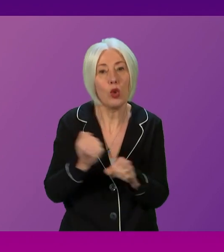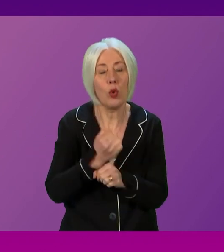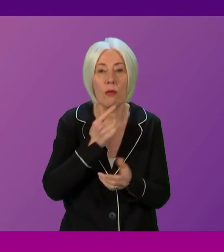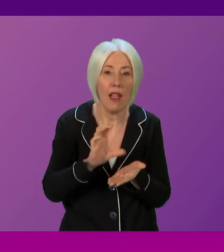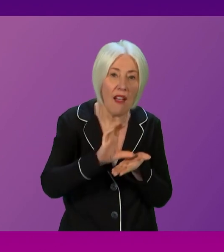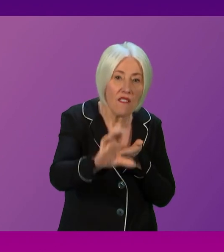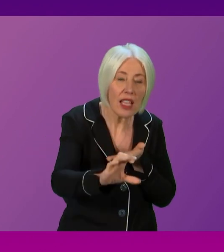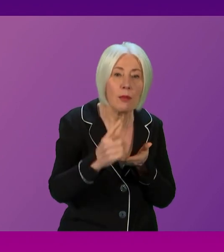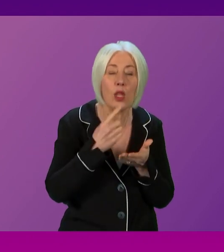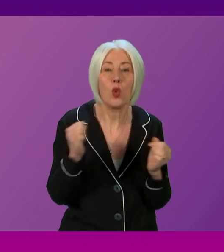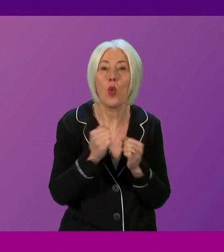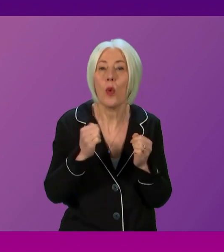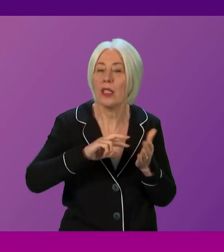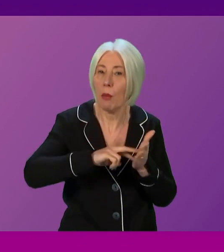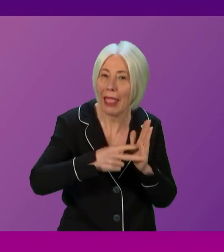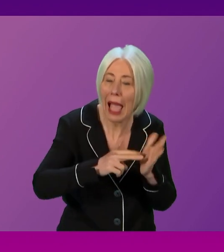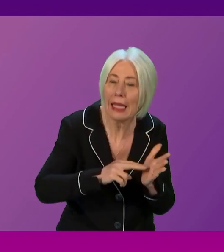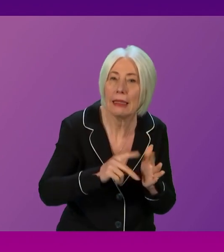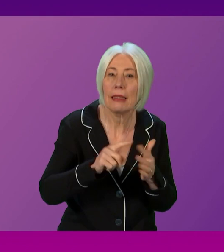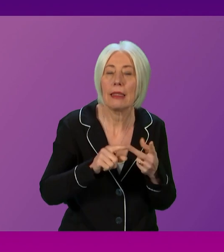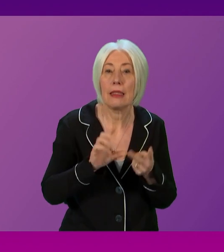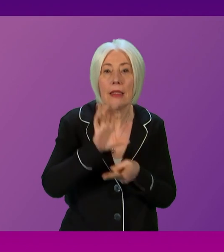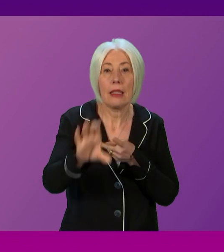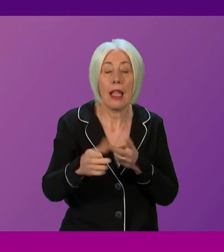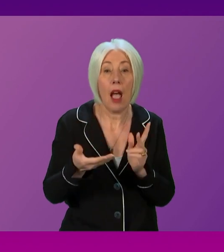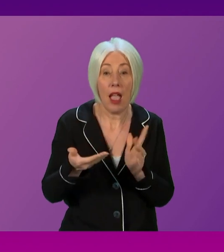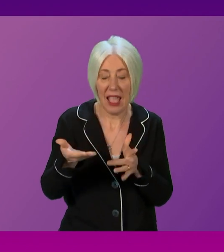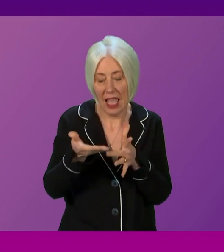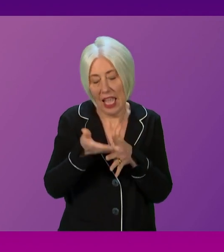the winter plan and in additional interim care beds, for example, and